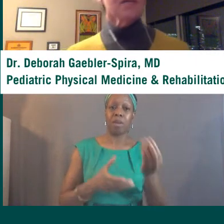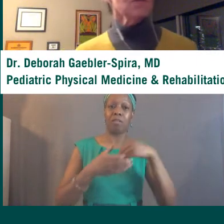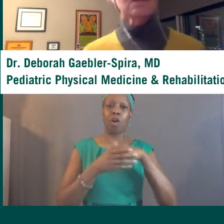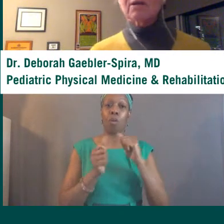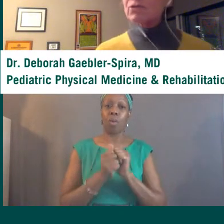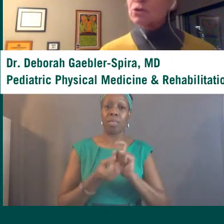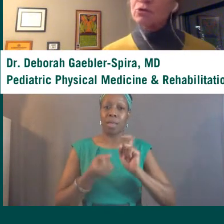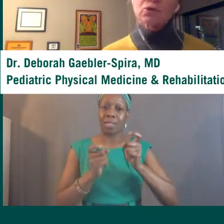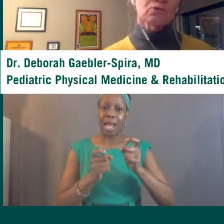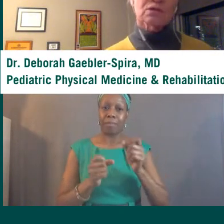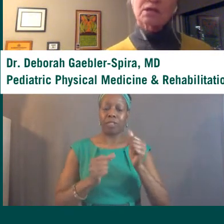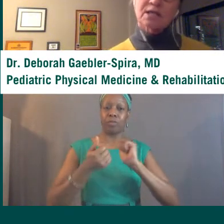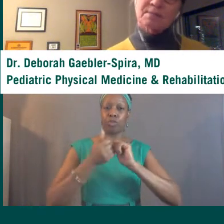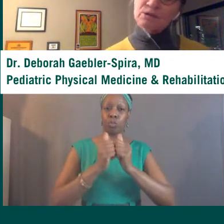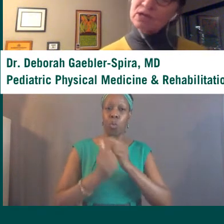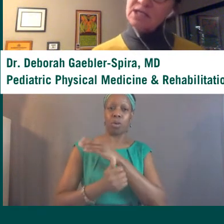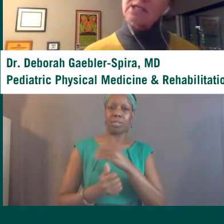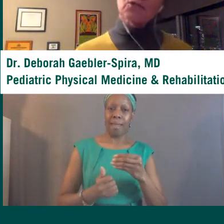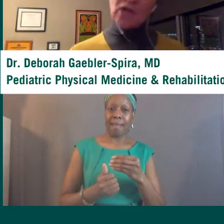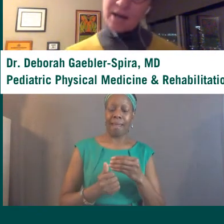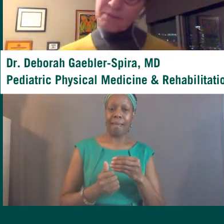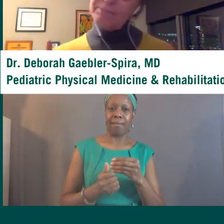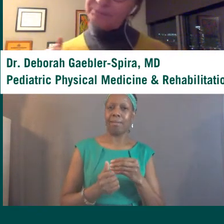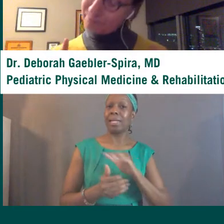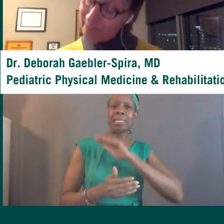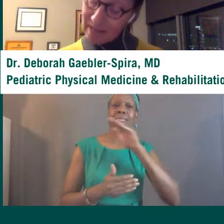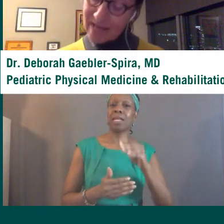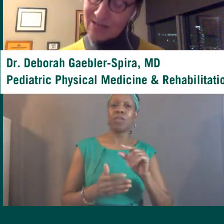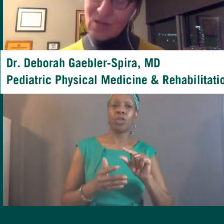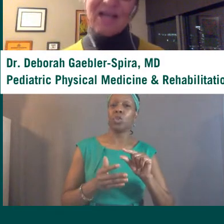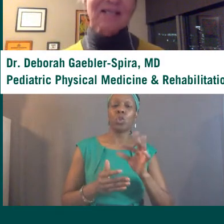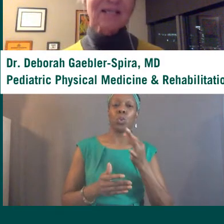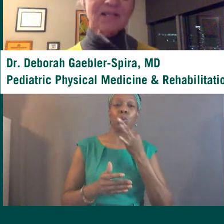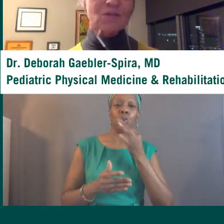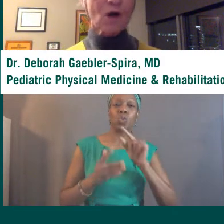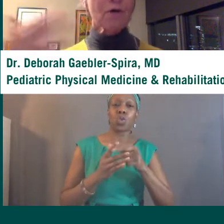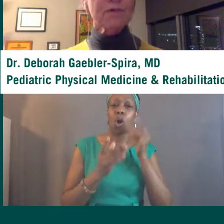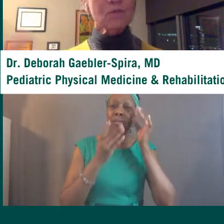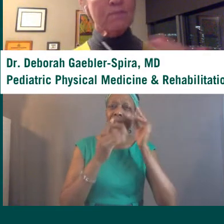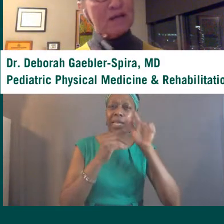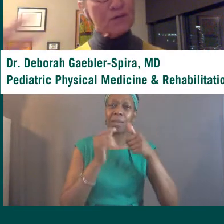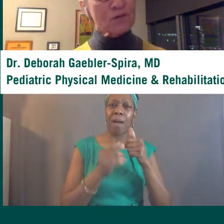It's never too soon to think about getting a job. And it's always better